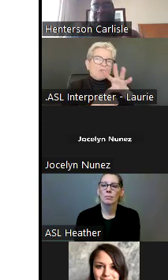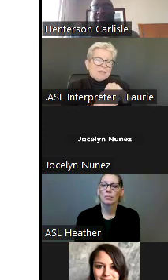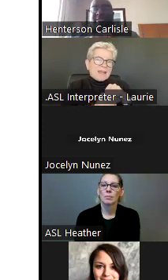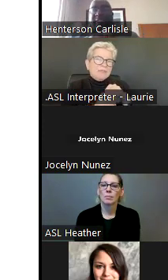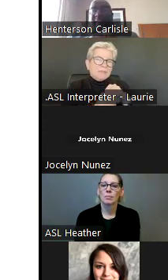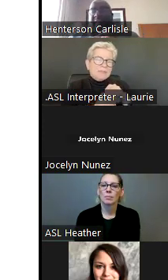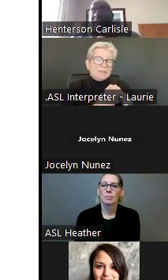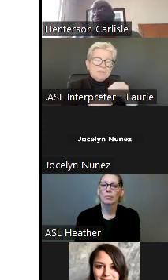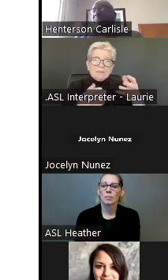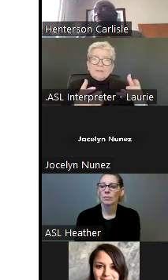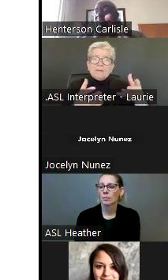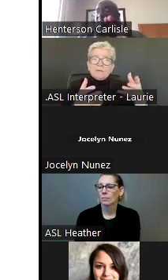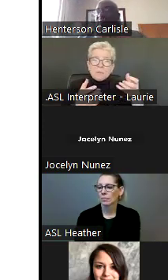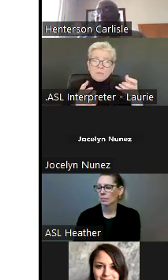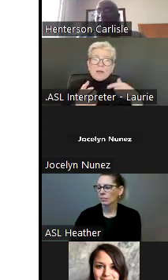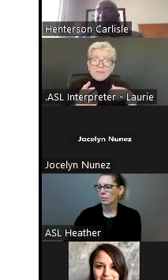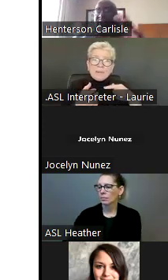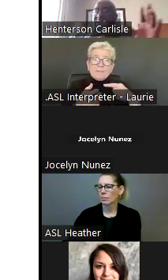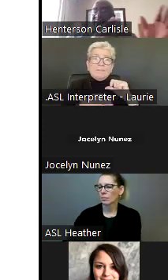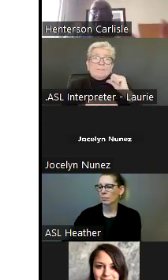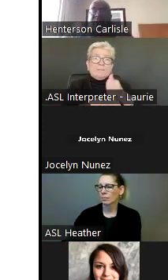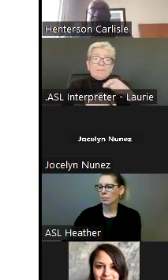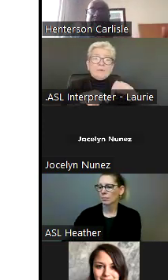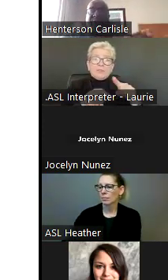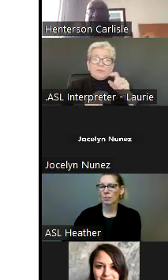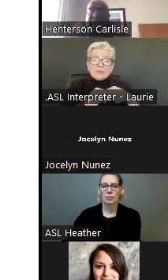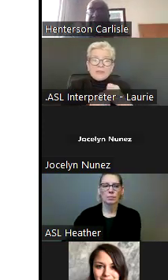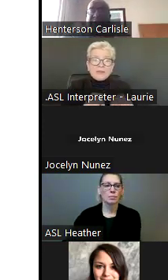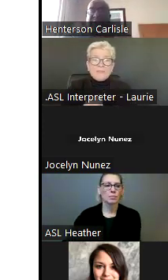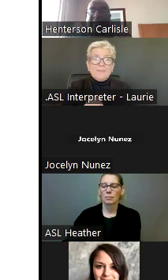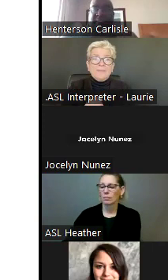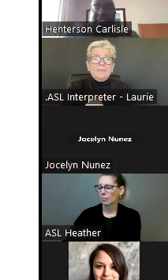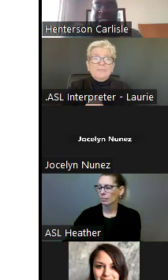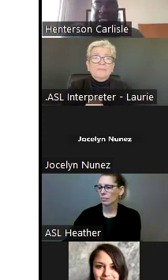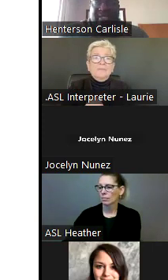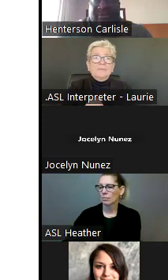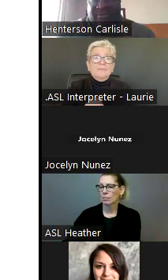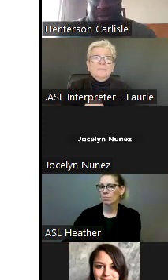parents engaged throughout the year not just a one or two times in the fall;